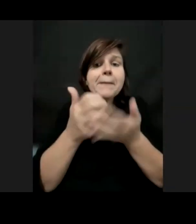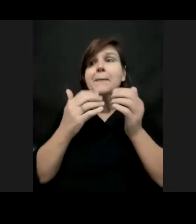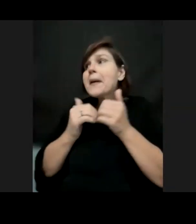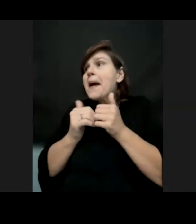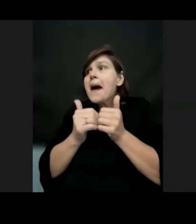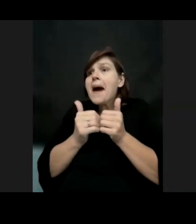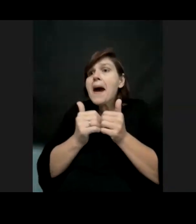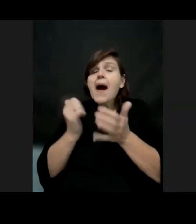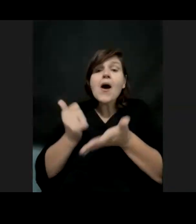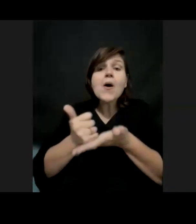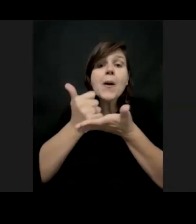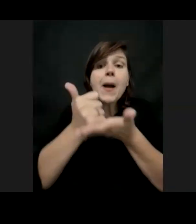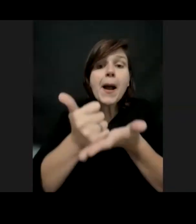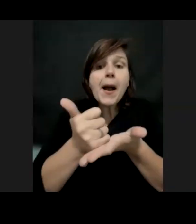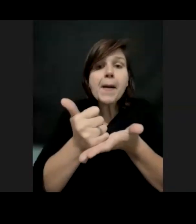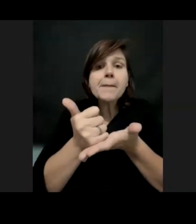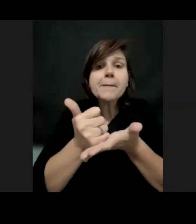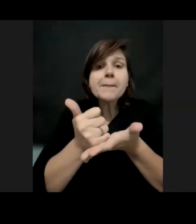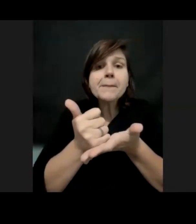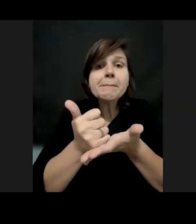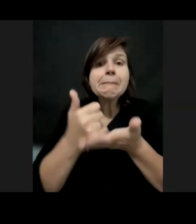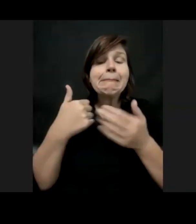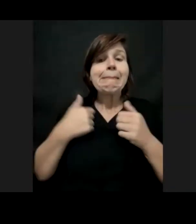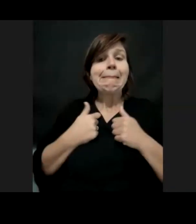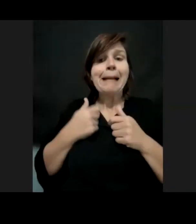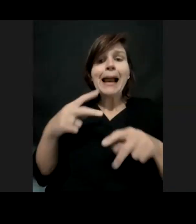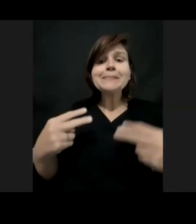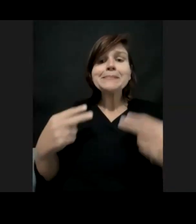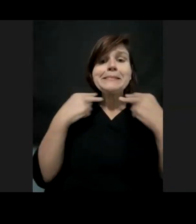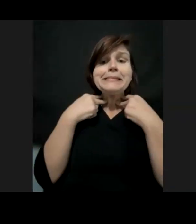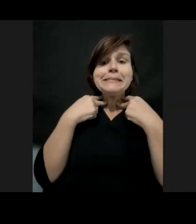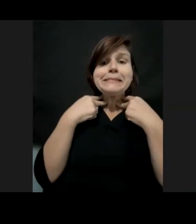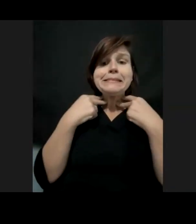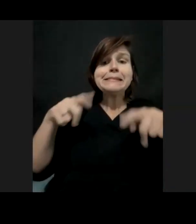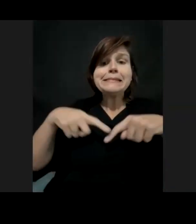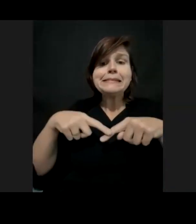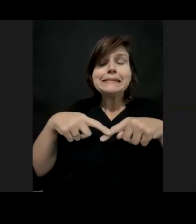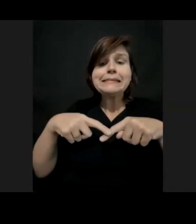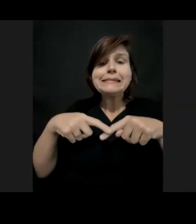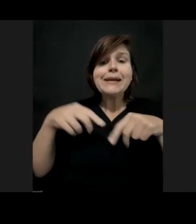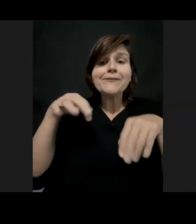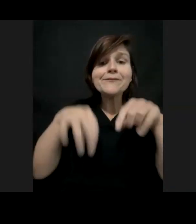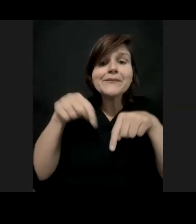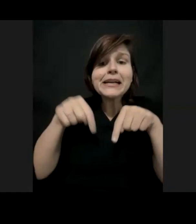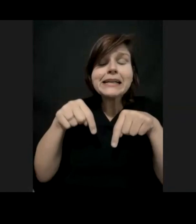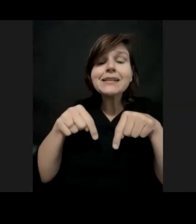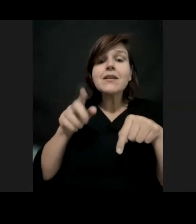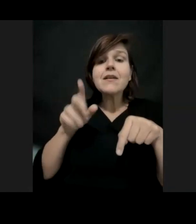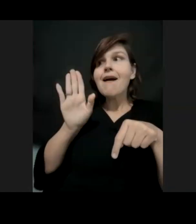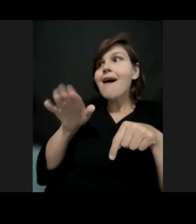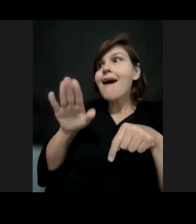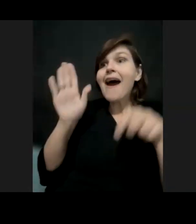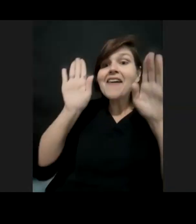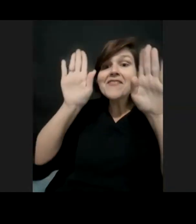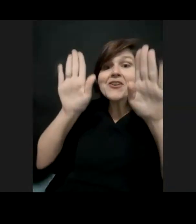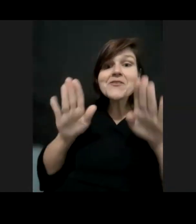“I know! I've got a great idea. I'm full of them.